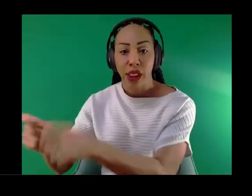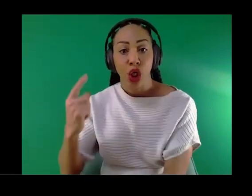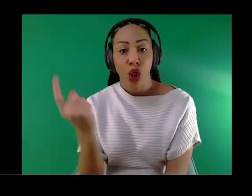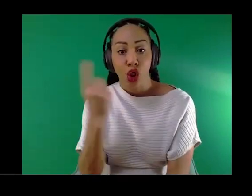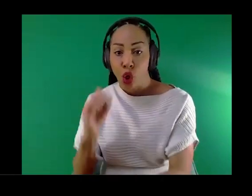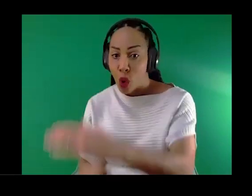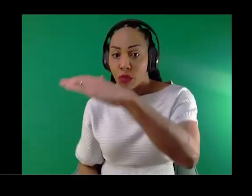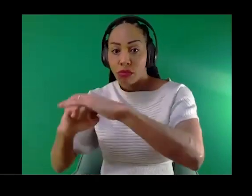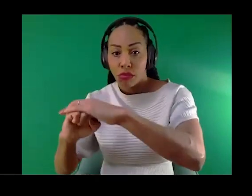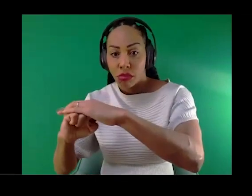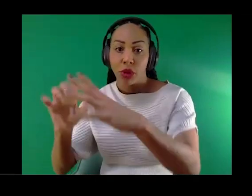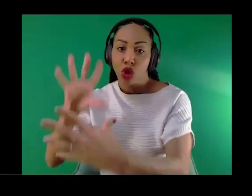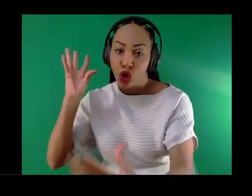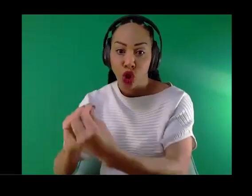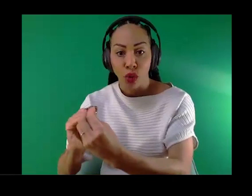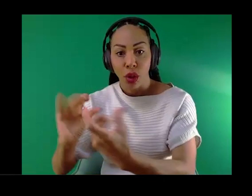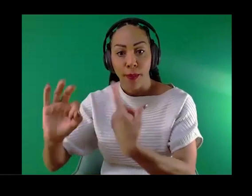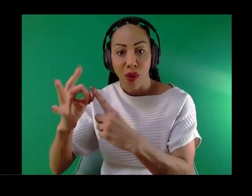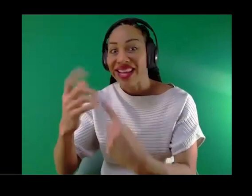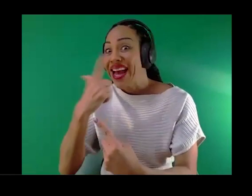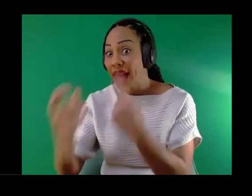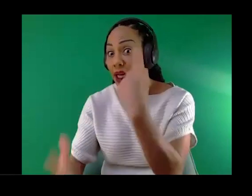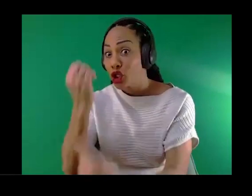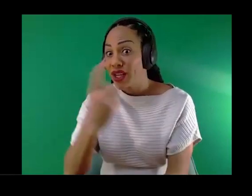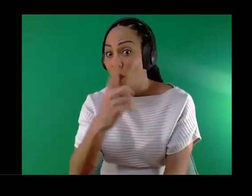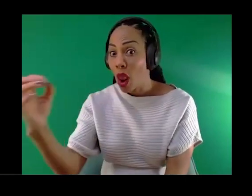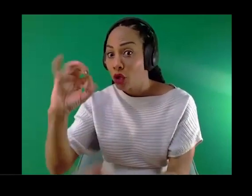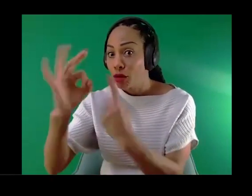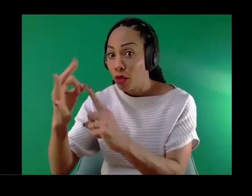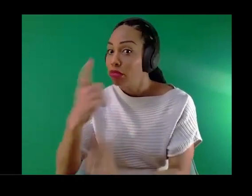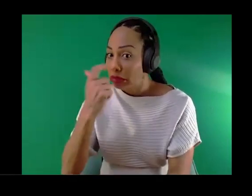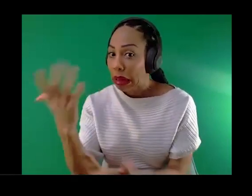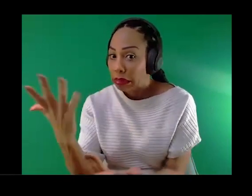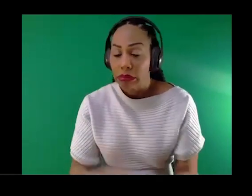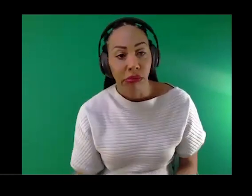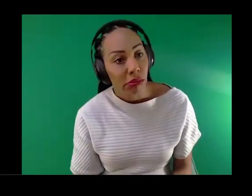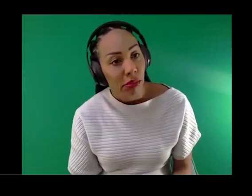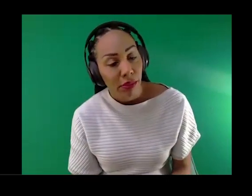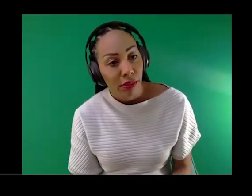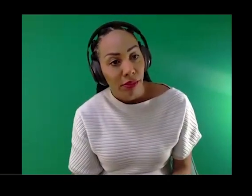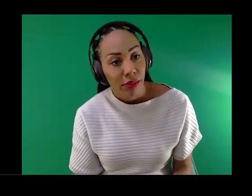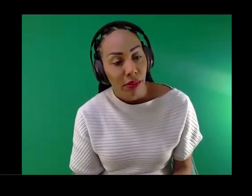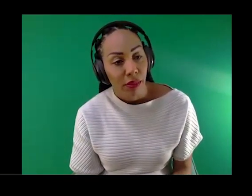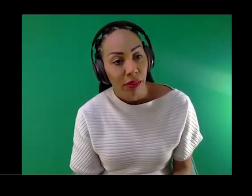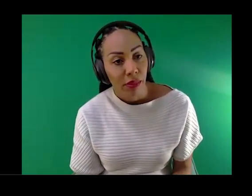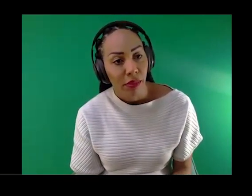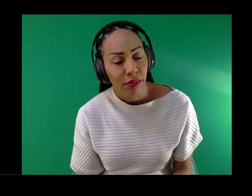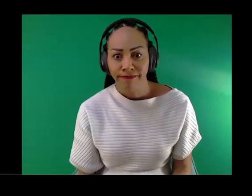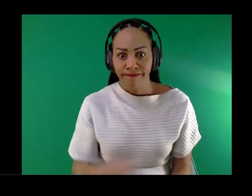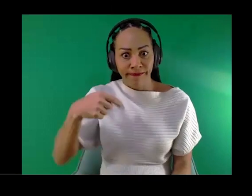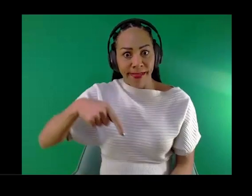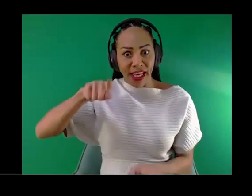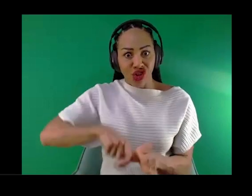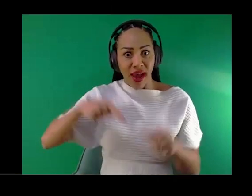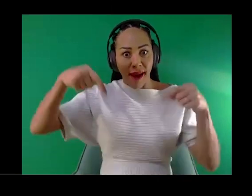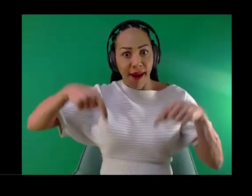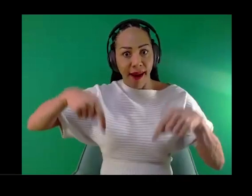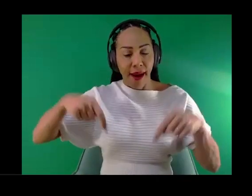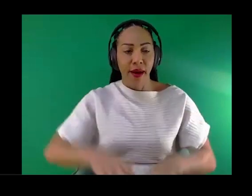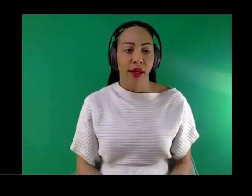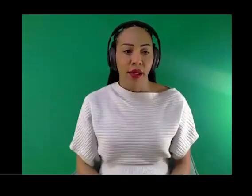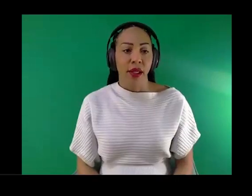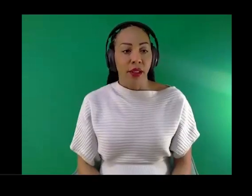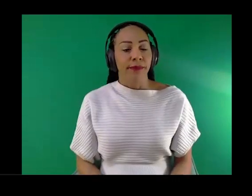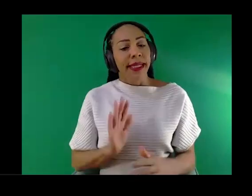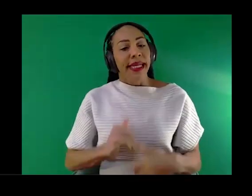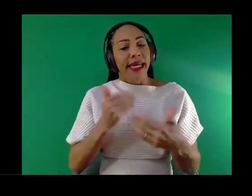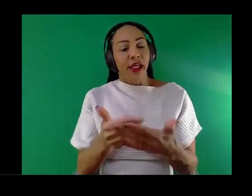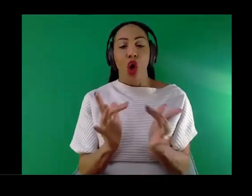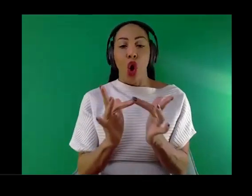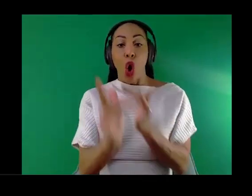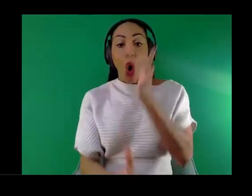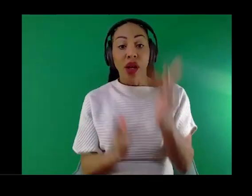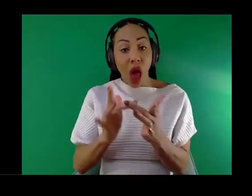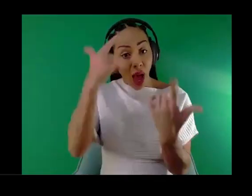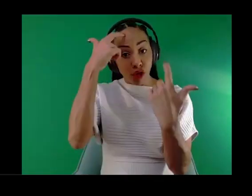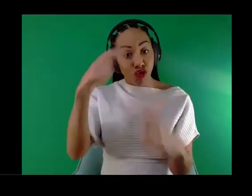available oops um this year we have also introduced online residency this was part of the